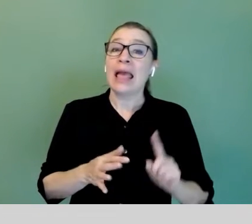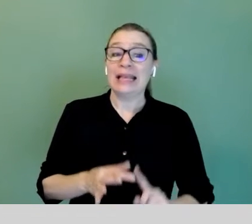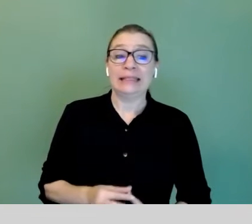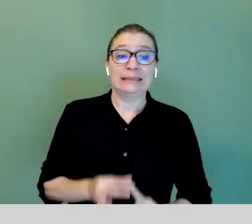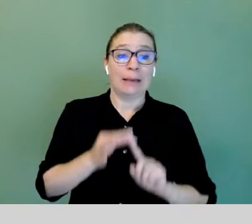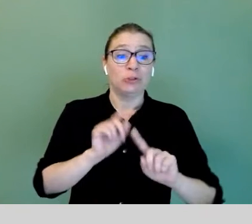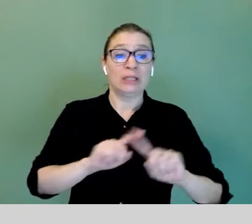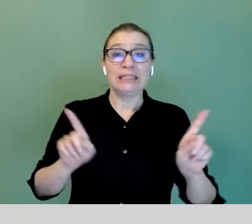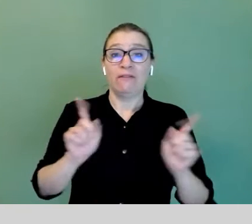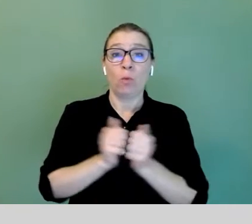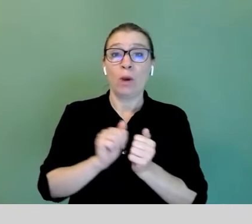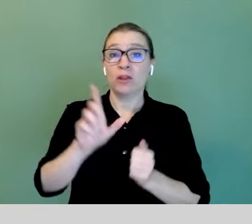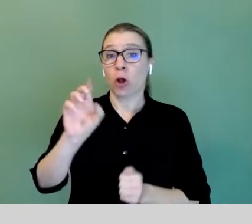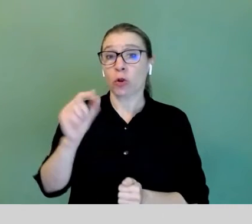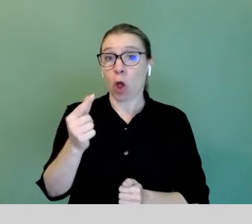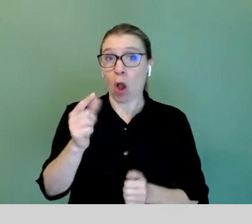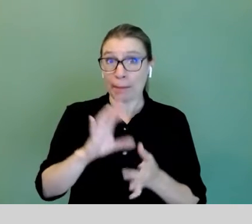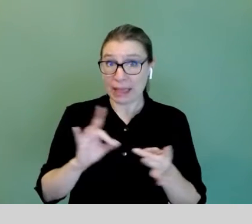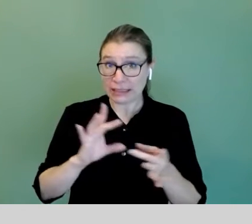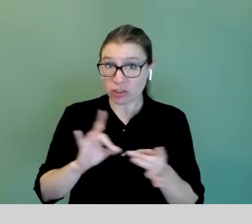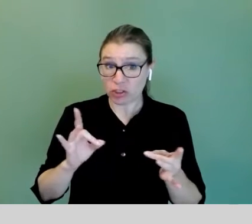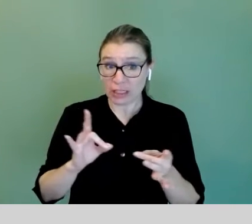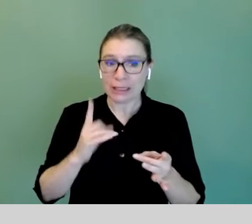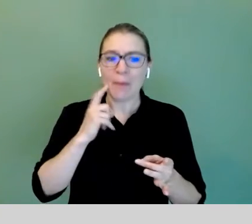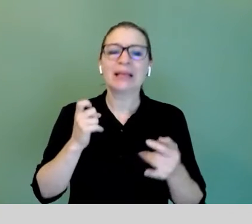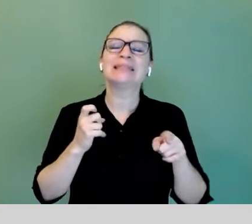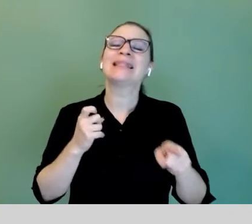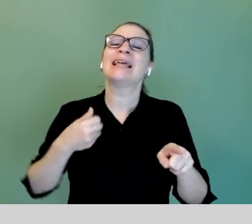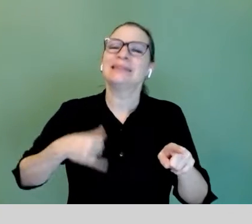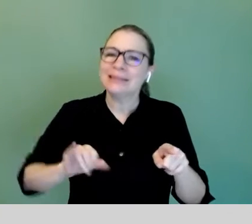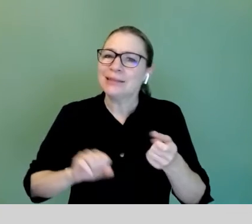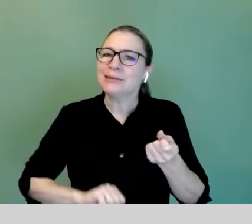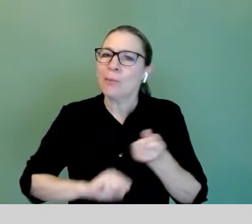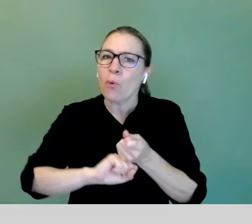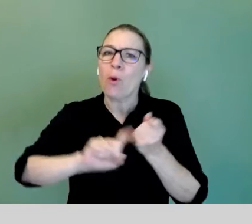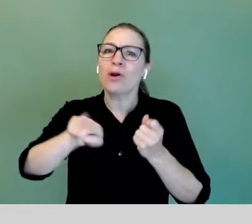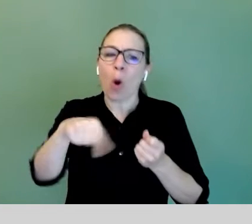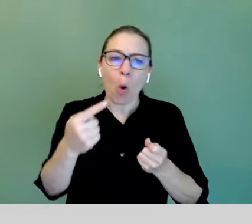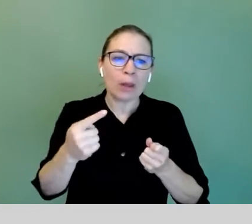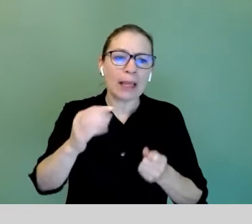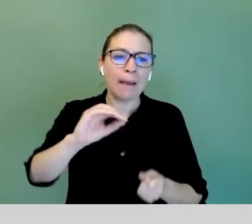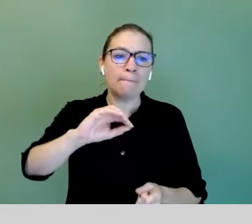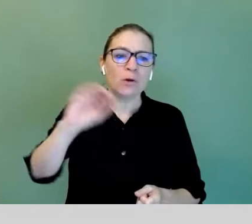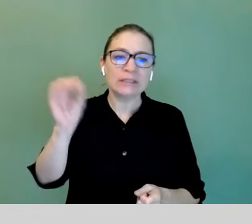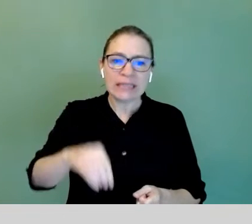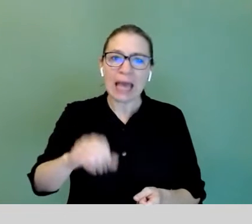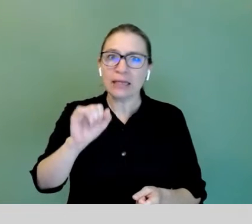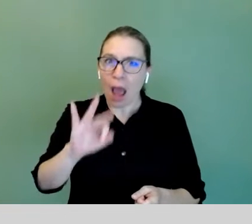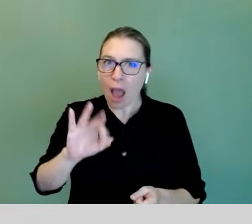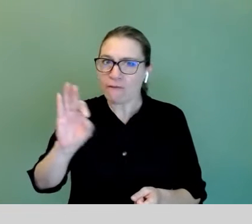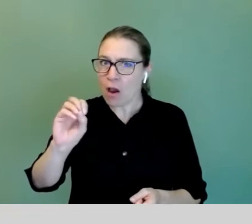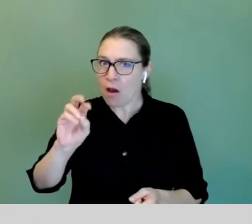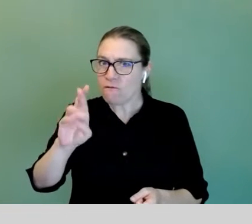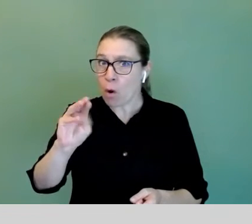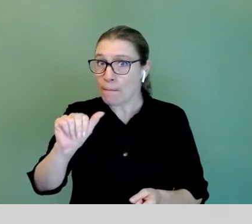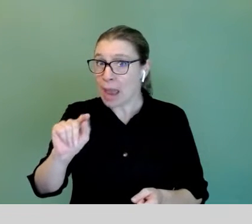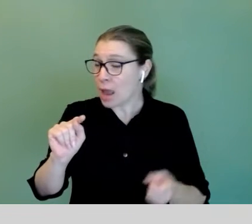There is exception in the log messages because they still support only the percent format,